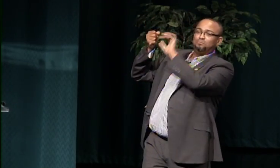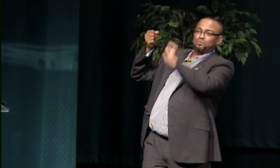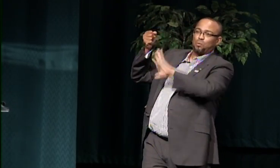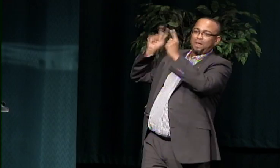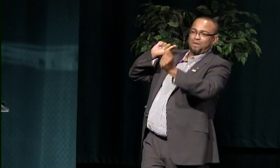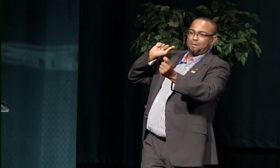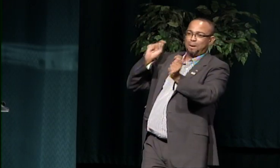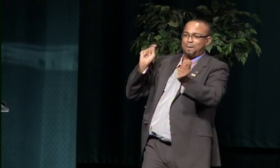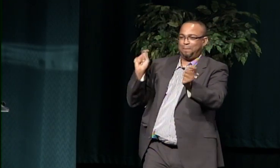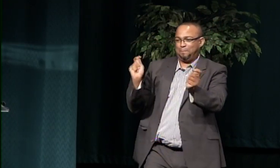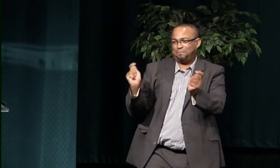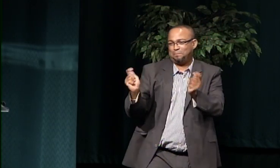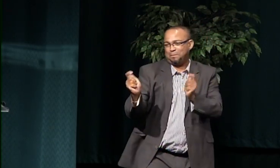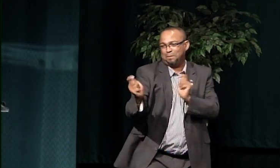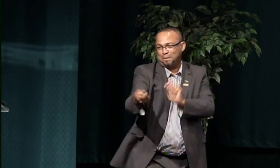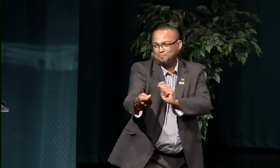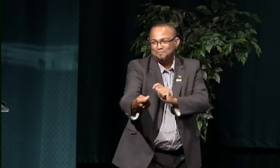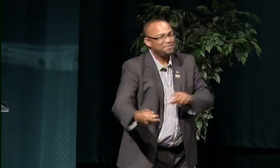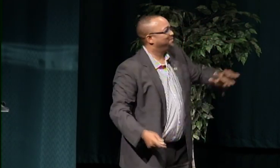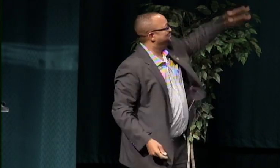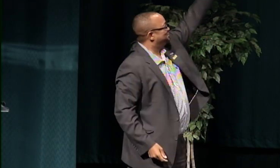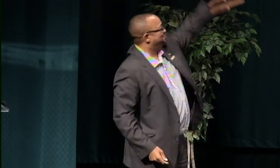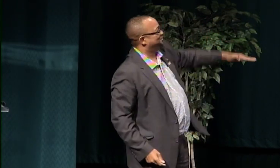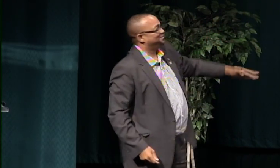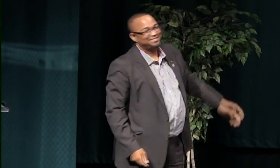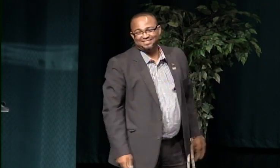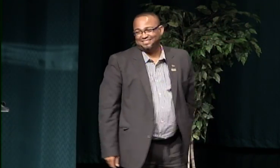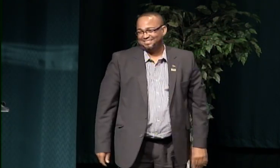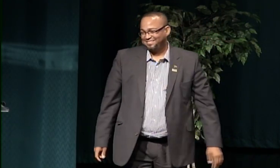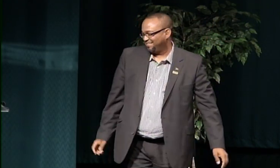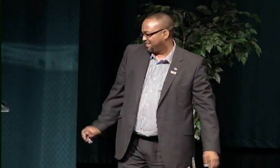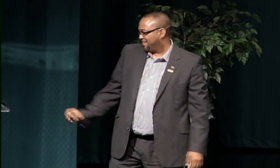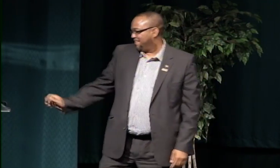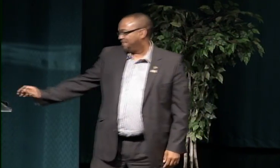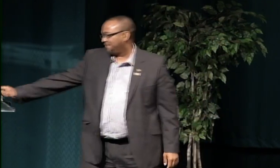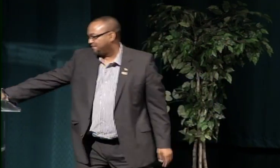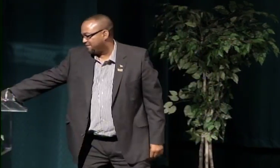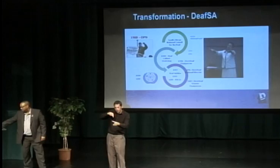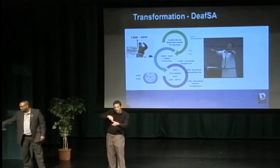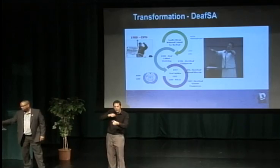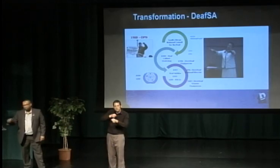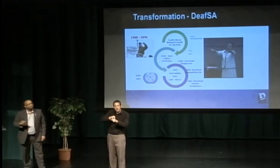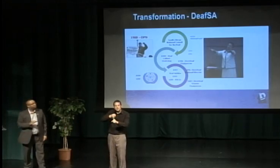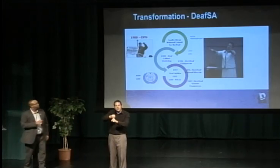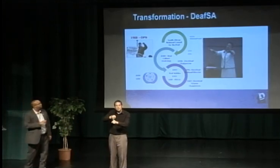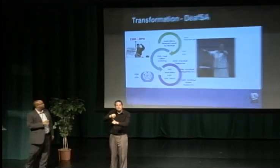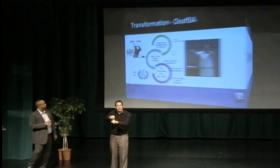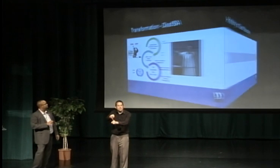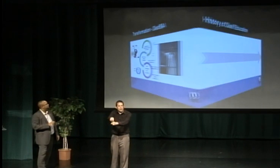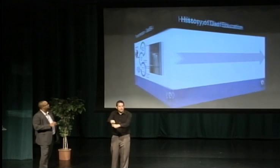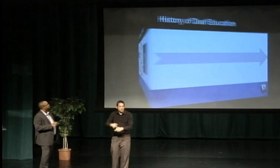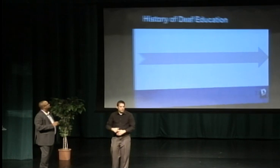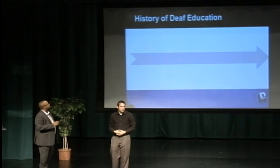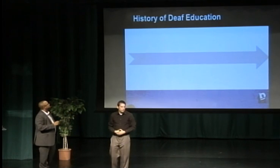So D.P.N. made a significant impact on all of these events that occurred in South Africa.